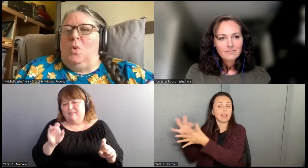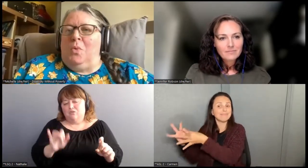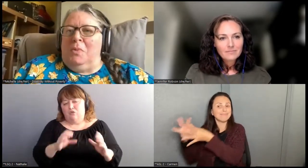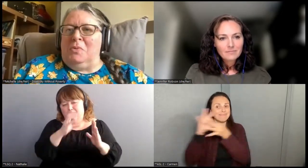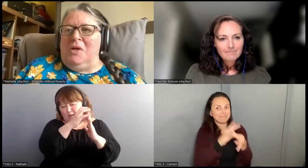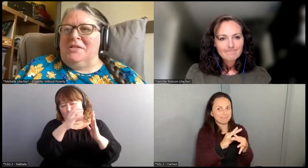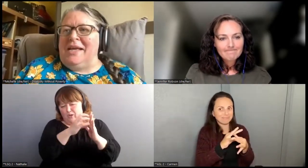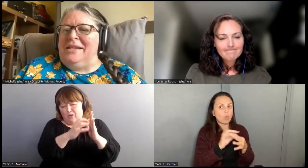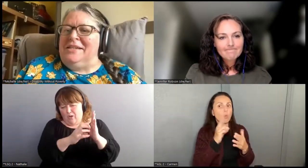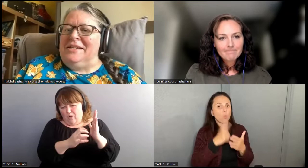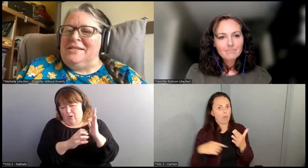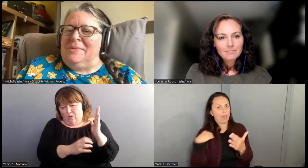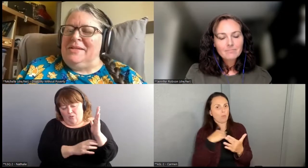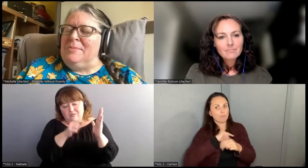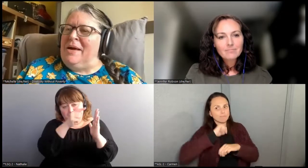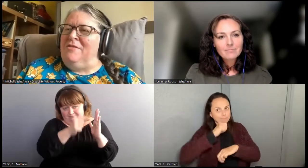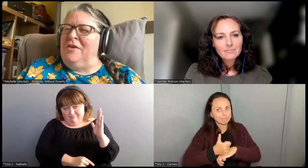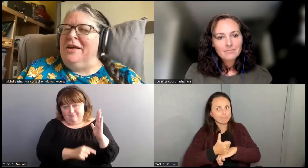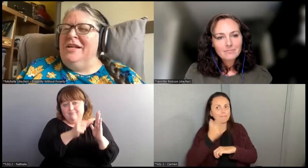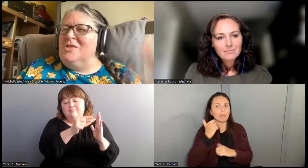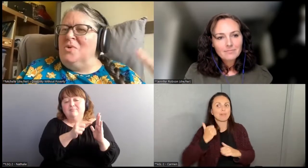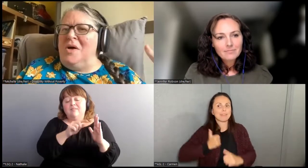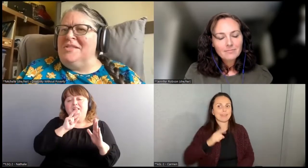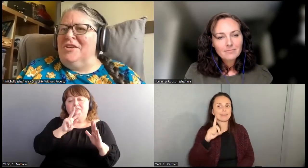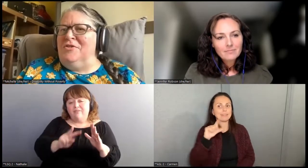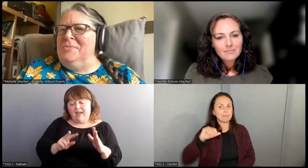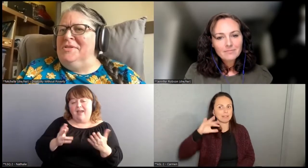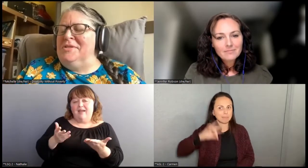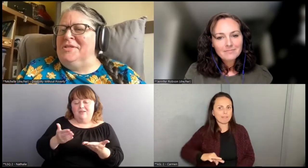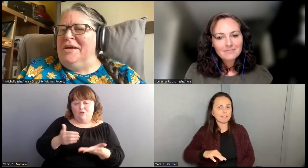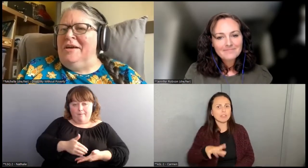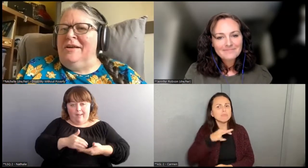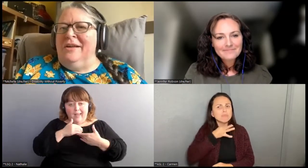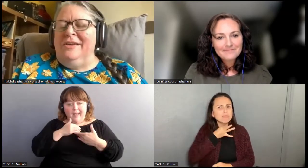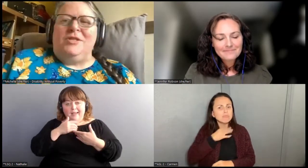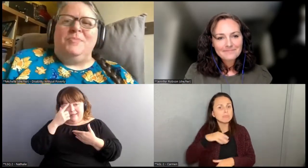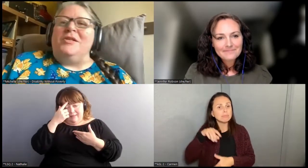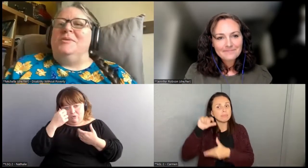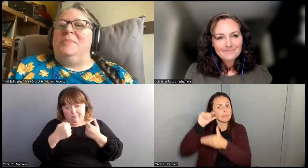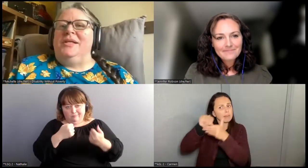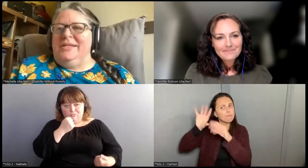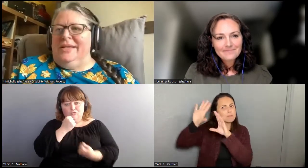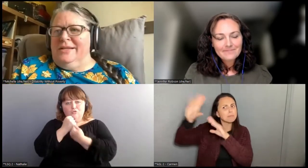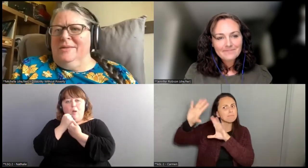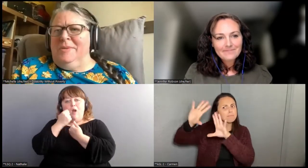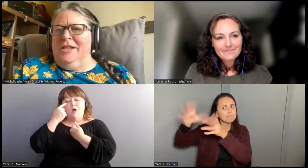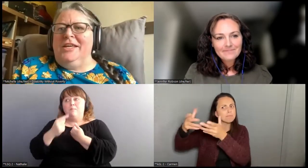WE WOULD WANT CANADA DISABILITY BENEFIT. WHAT IS THE GOVERNMENT'S RESPONSIBILITY TO BE LOOKING